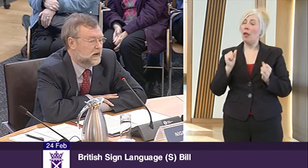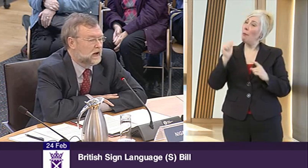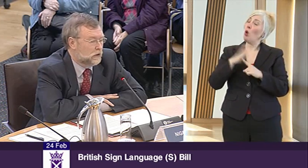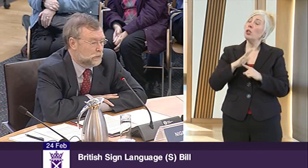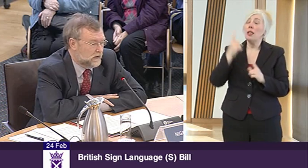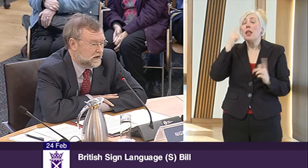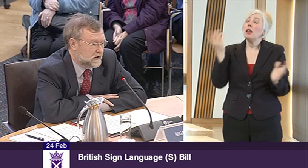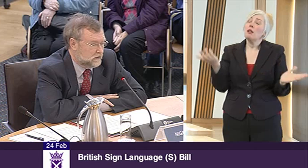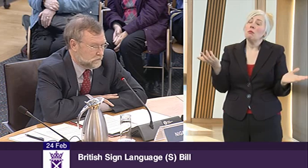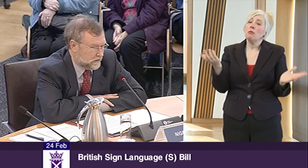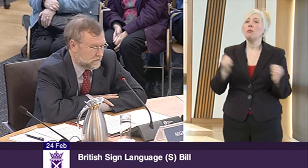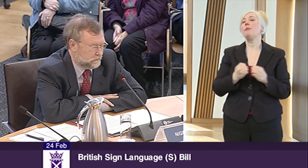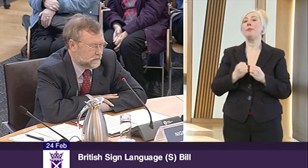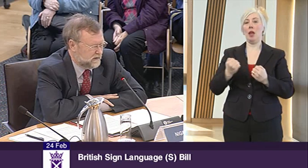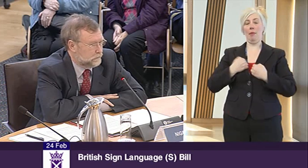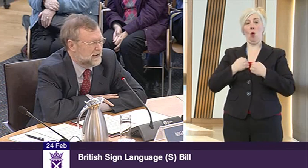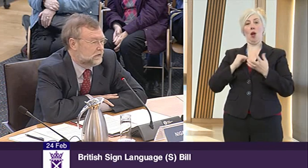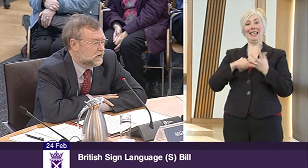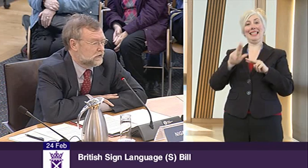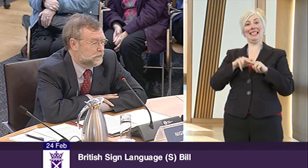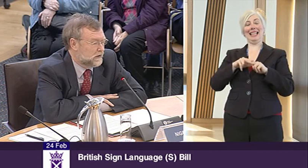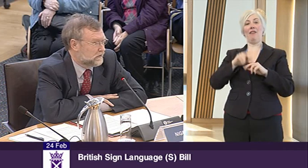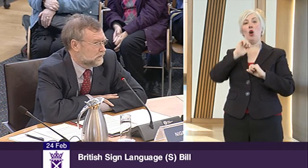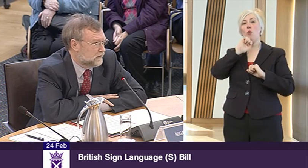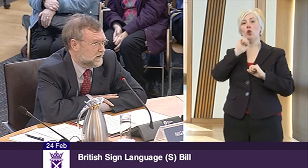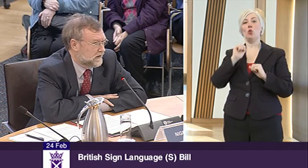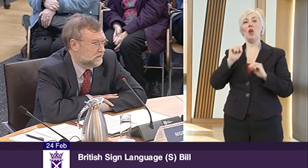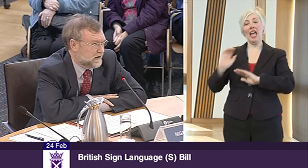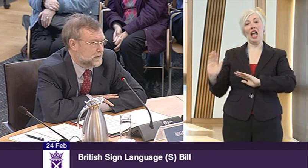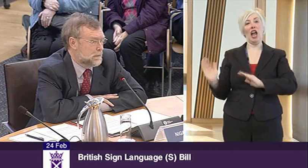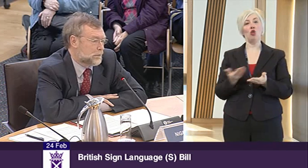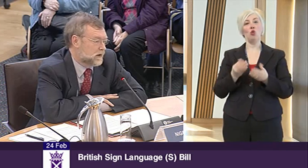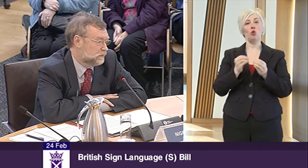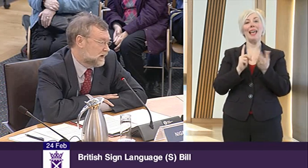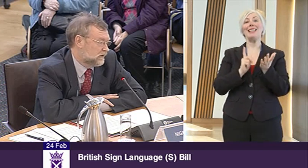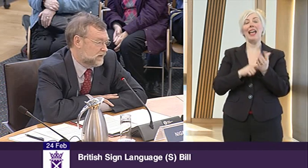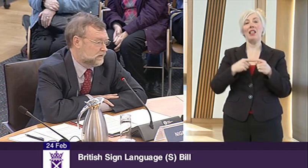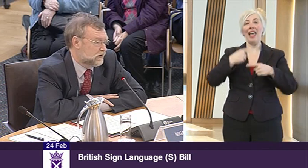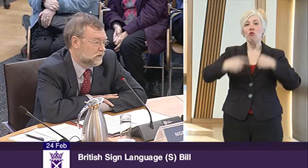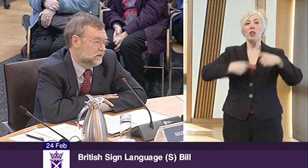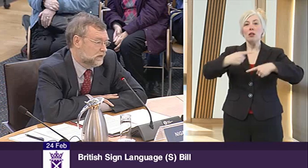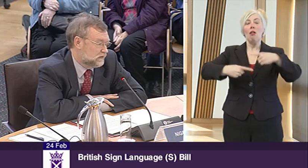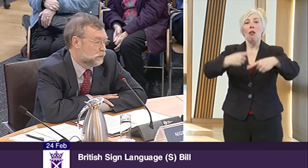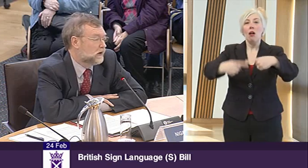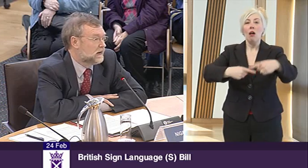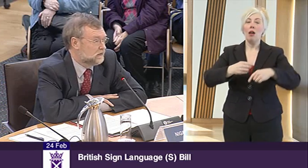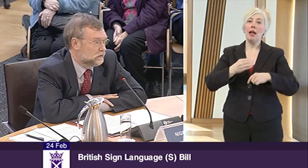I think that that is very important. Within our own staff, we do introduction to BSL training every year. We have staff who